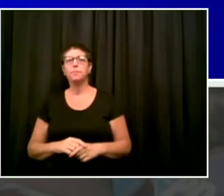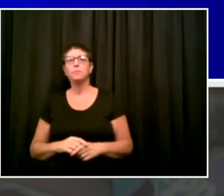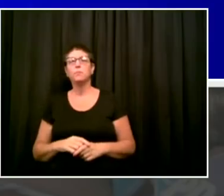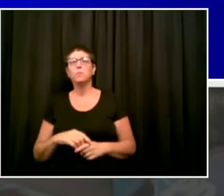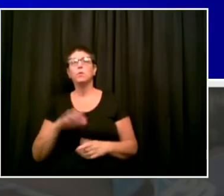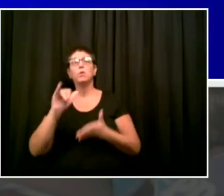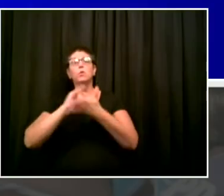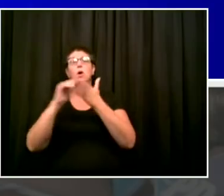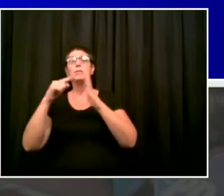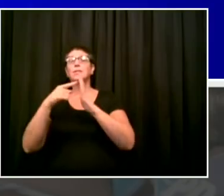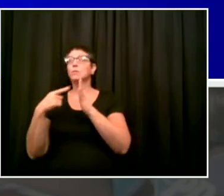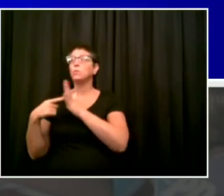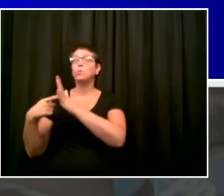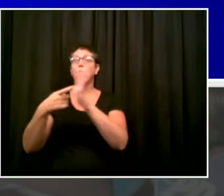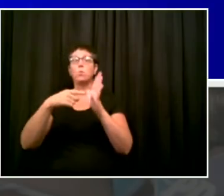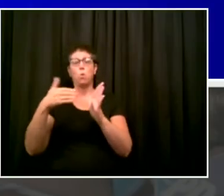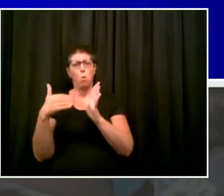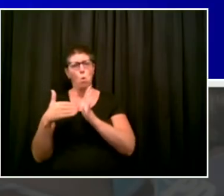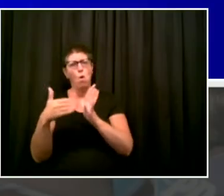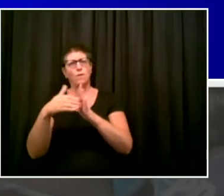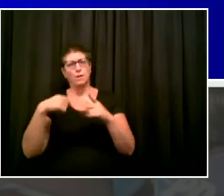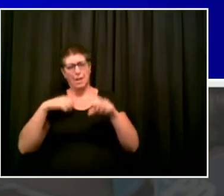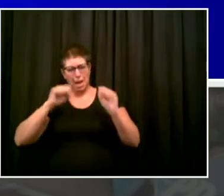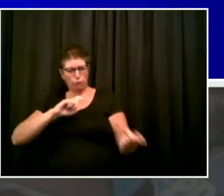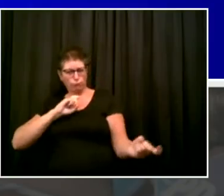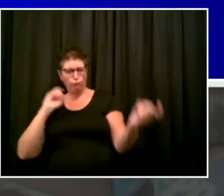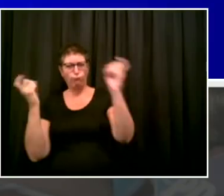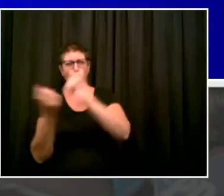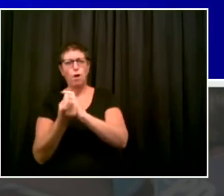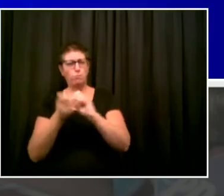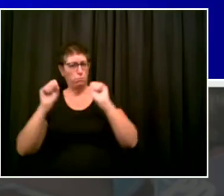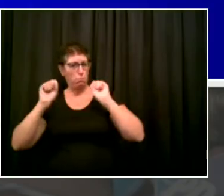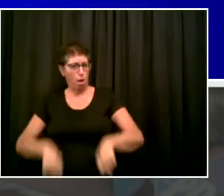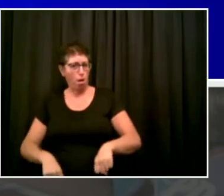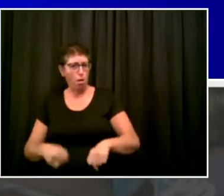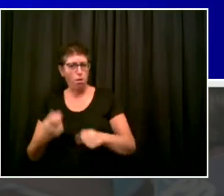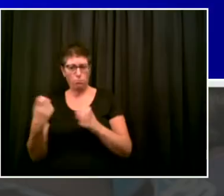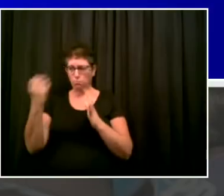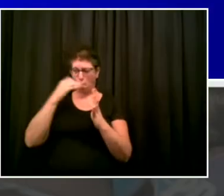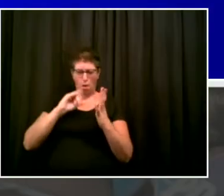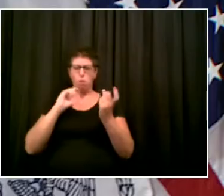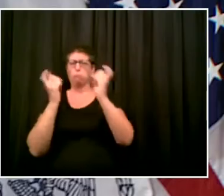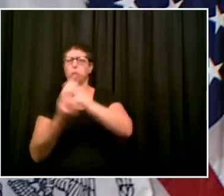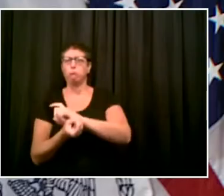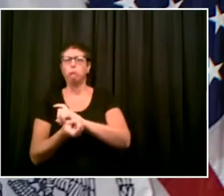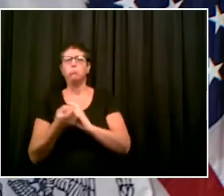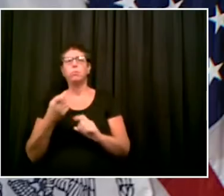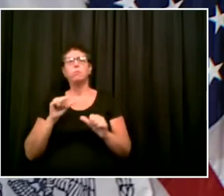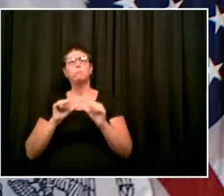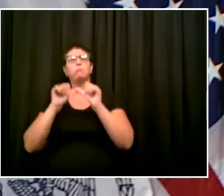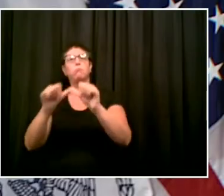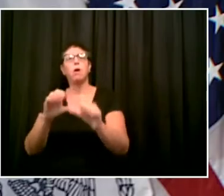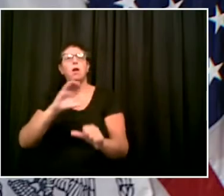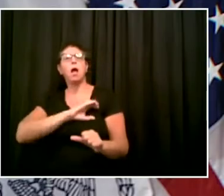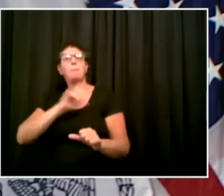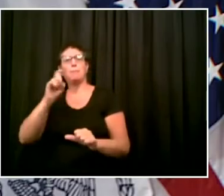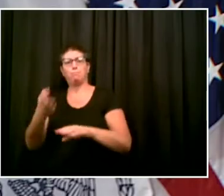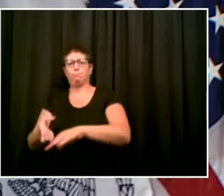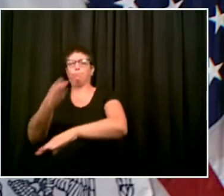PROTECTING THE PEOPEL OF NEW YORK CITY. NYPD HAS ALSO SHOWN ITS ABILITY TO CHANGE AND REFORMAN, ORD ME CHANGE REFORM IS NEEDED.